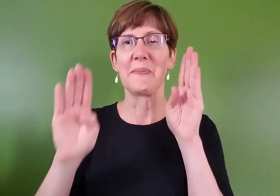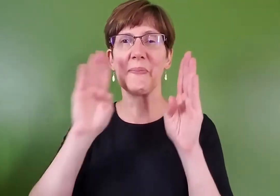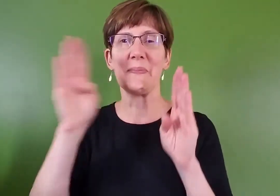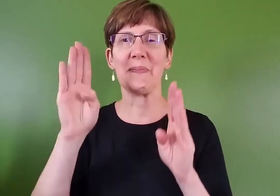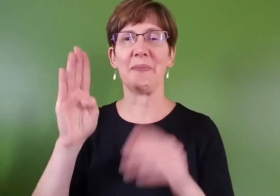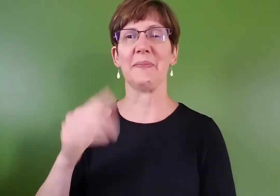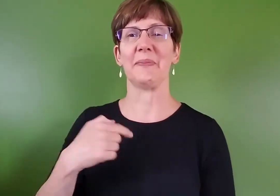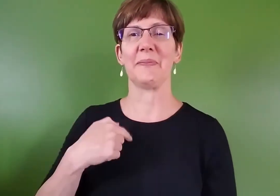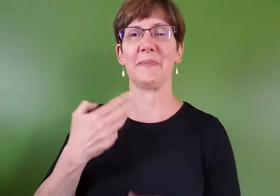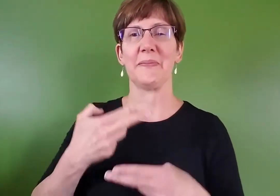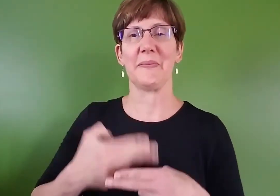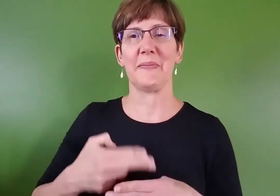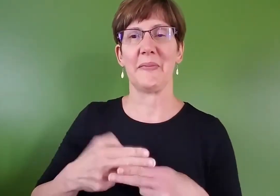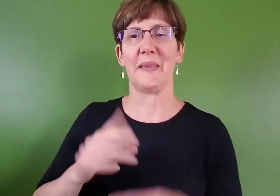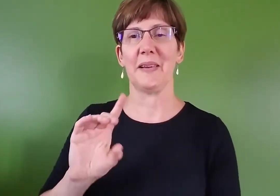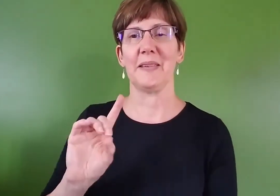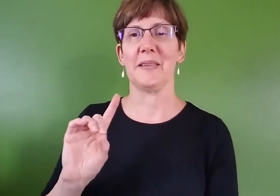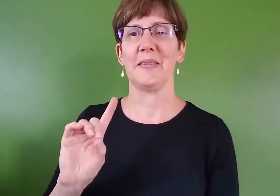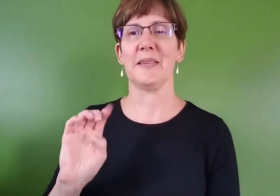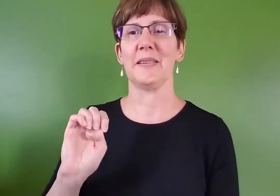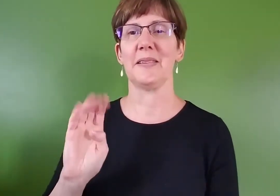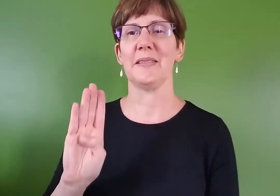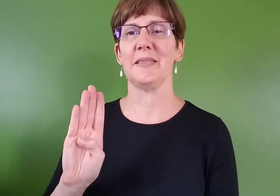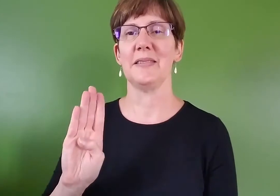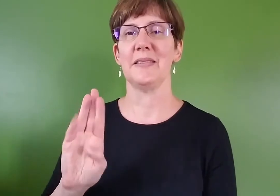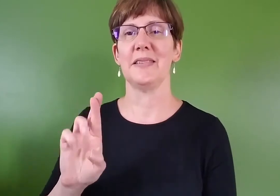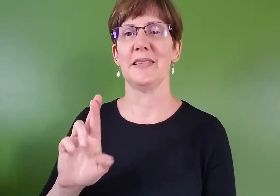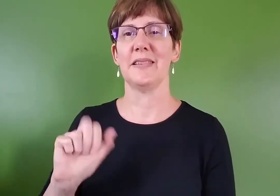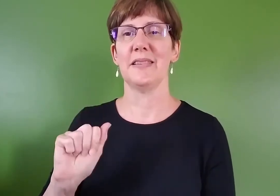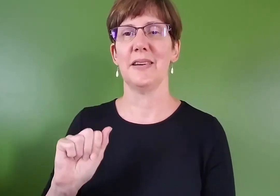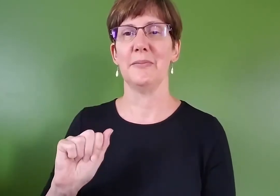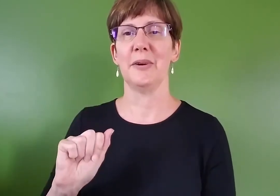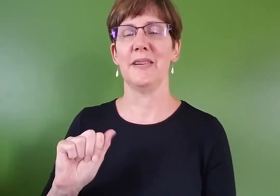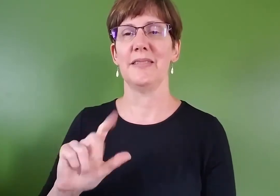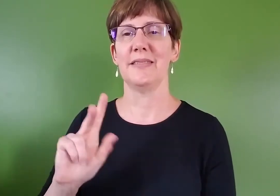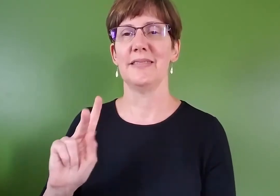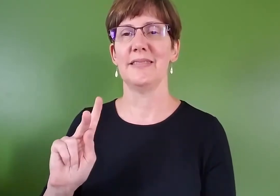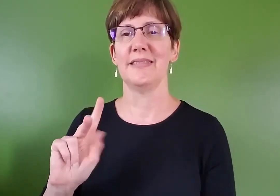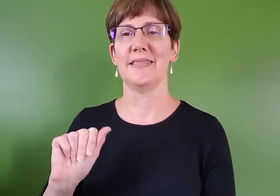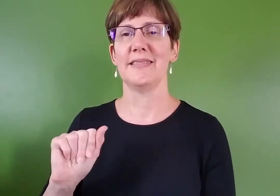Hello everyone! My name is Debra Kahn.